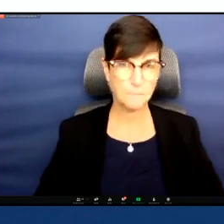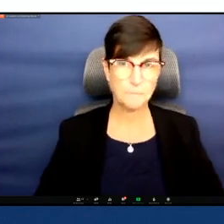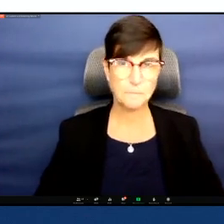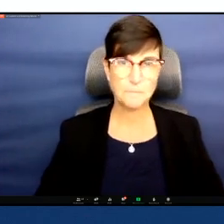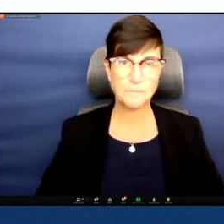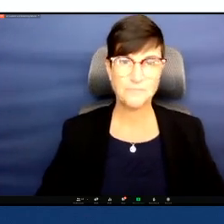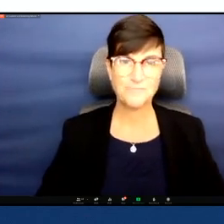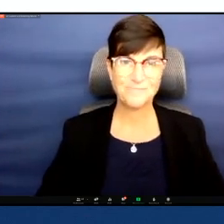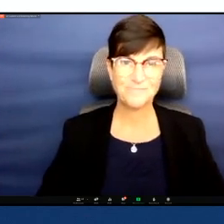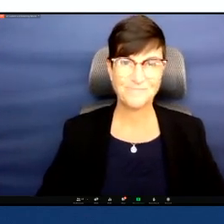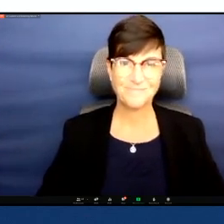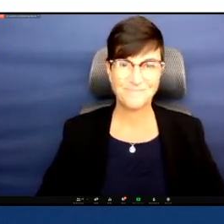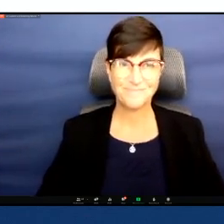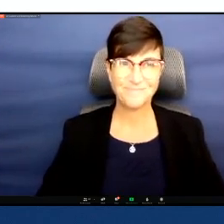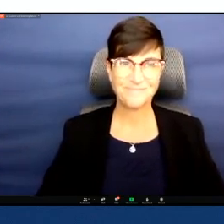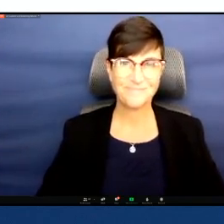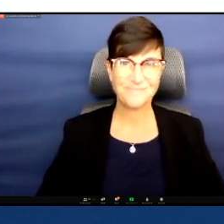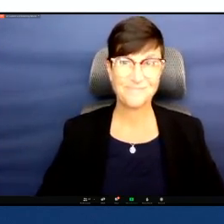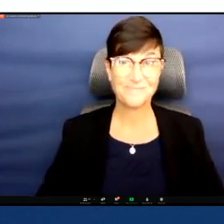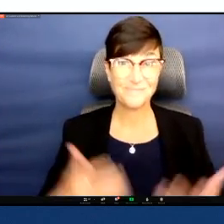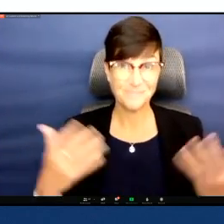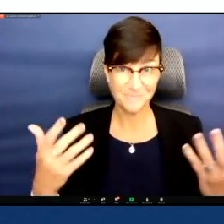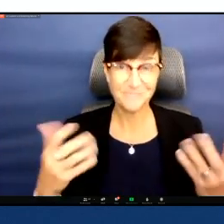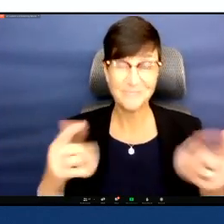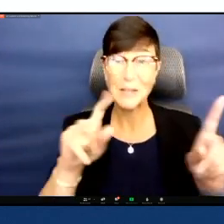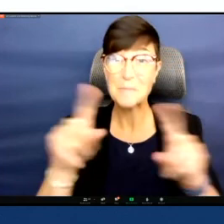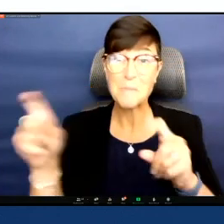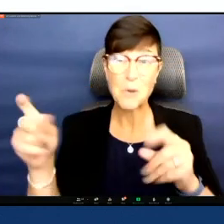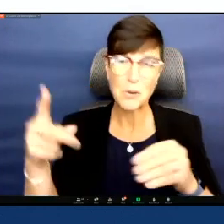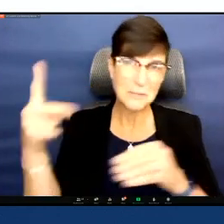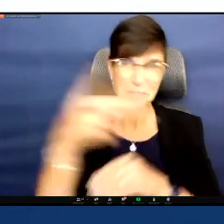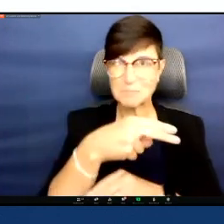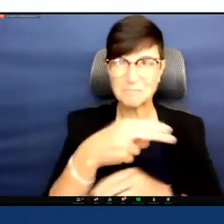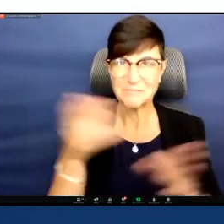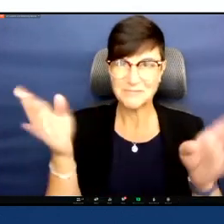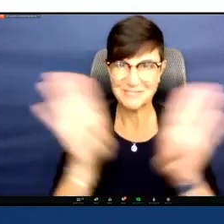All right. Why don't we go ahead and close the polling and if we can pull up the results, Amanda?